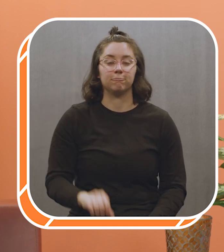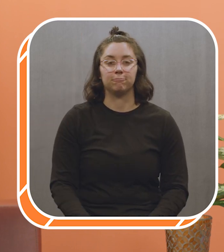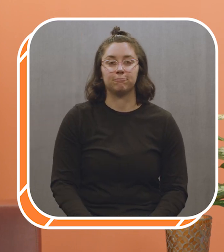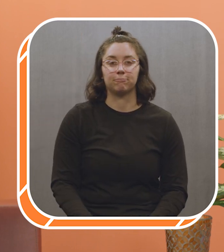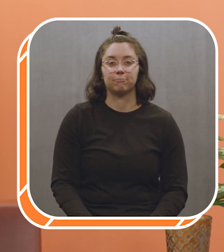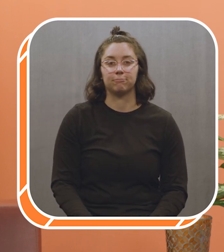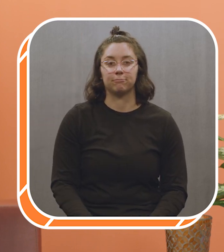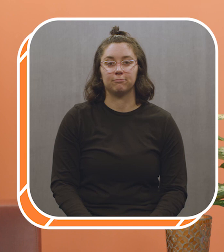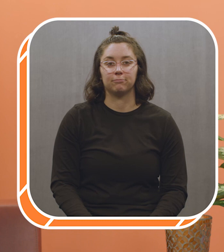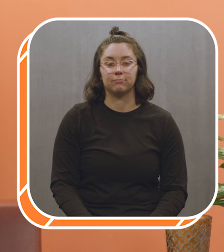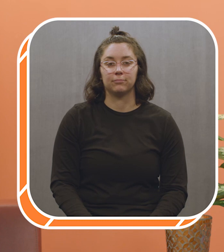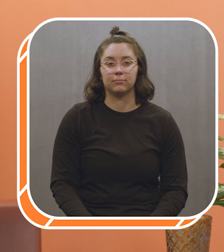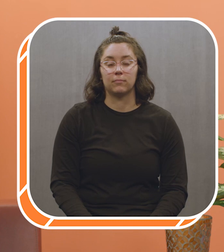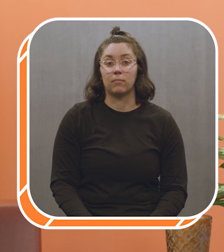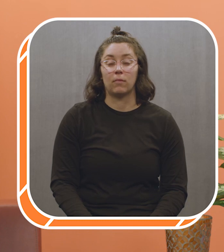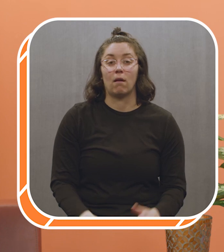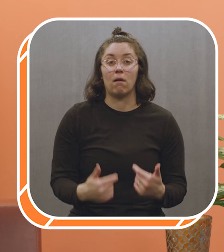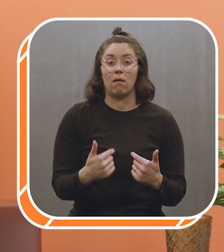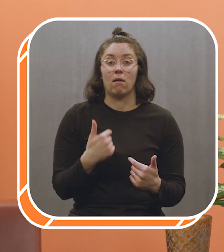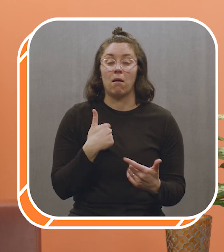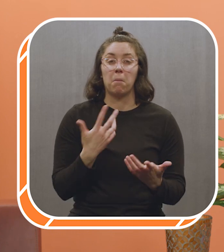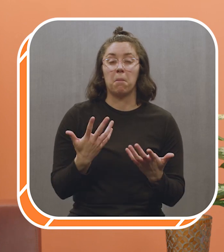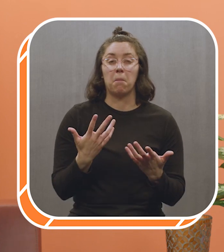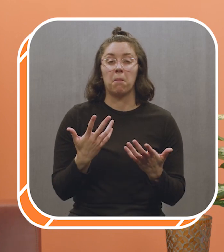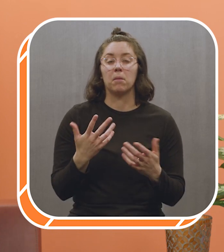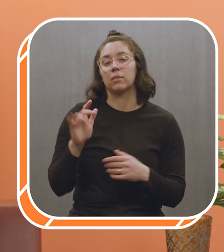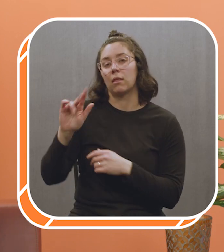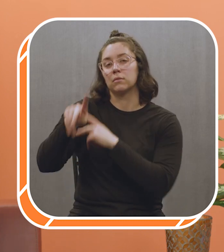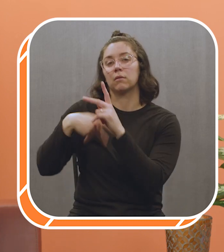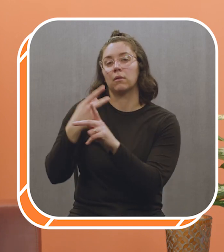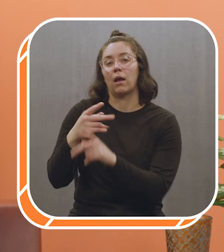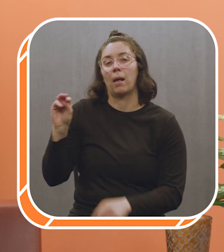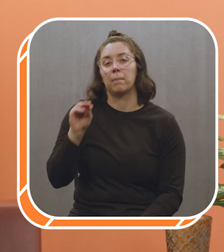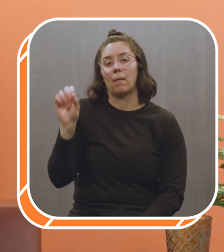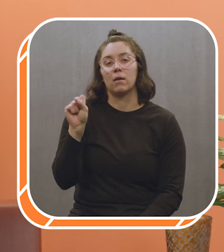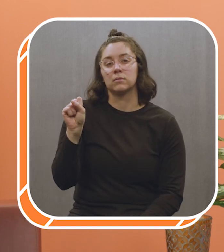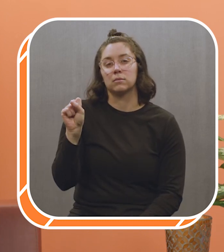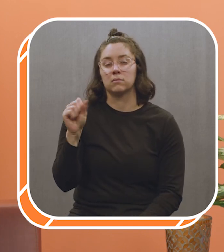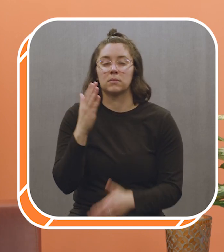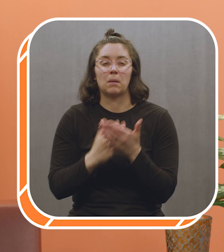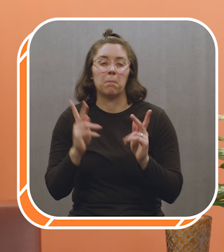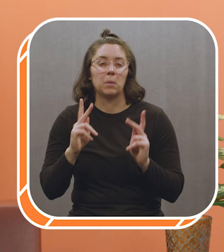And so, I was, it's kind of like a type of muscular dystrophy in case some people don't know.